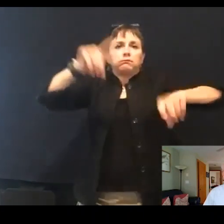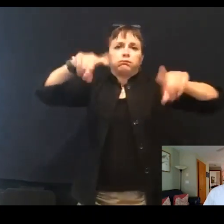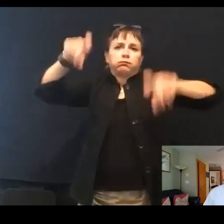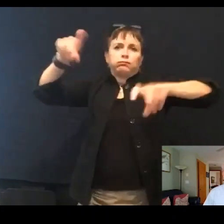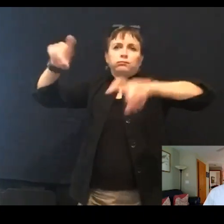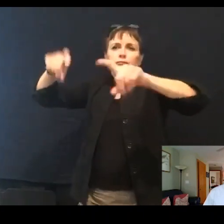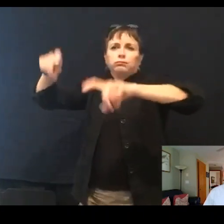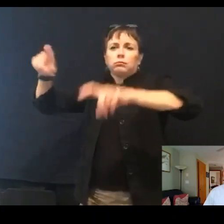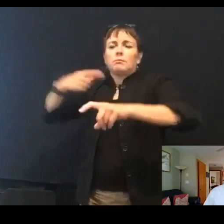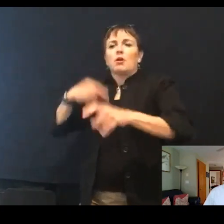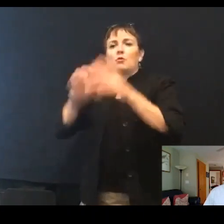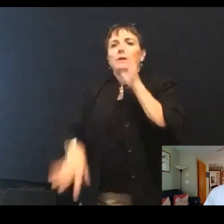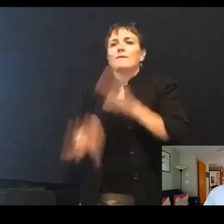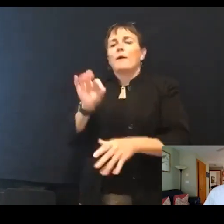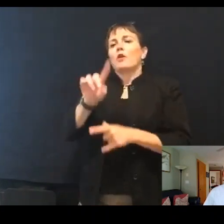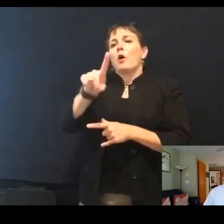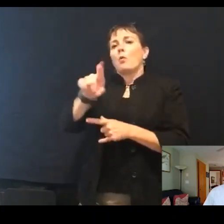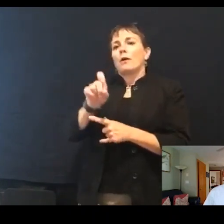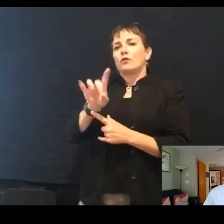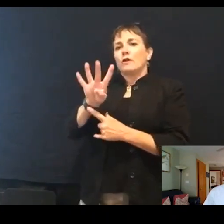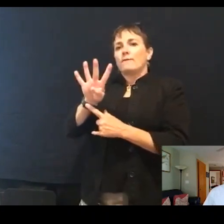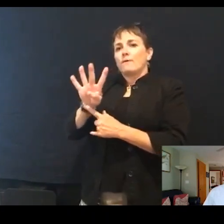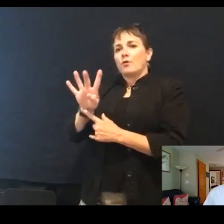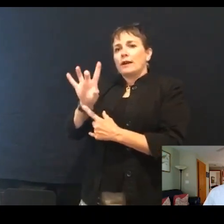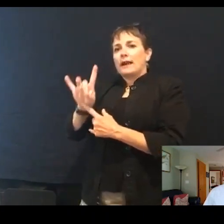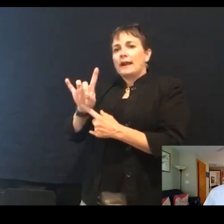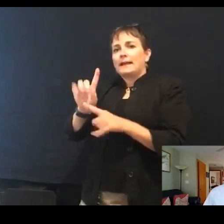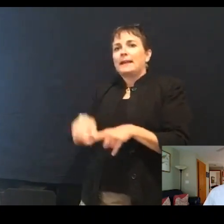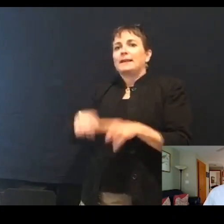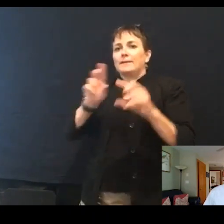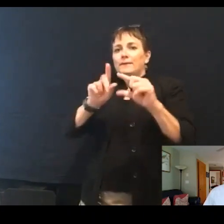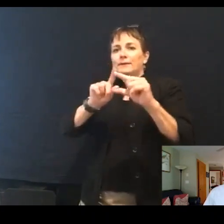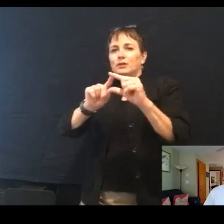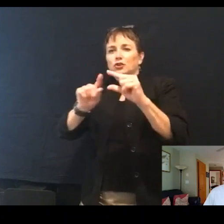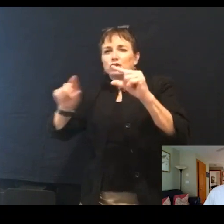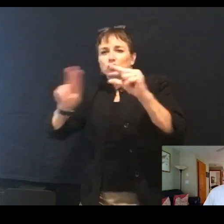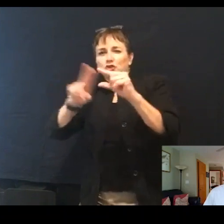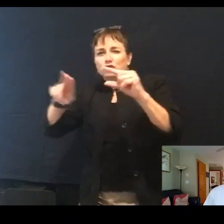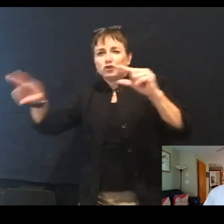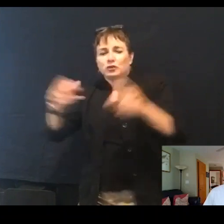we have found 148 different genes that cause the diseases.